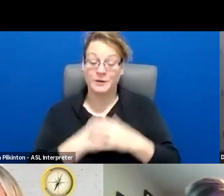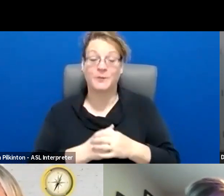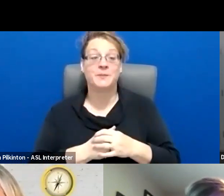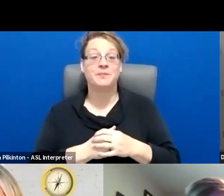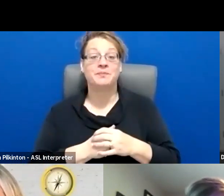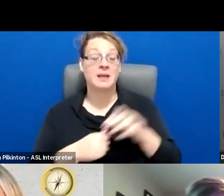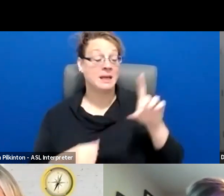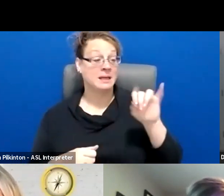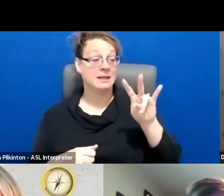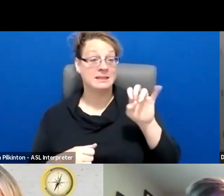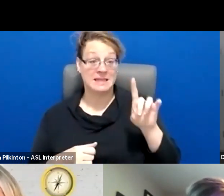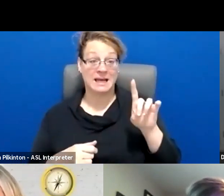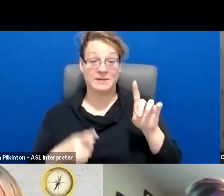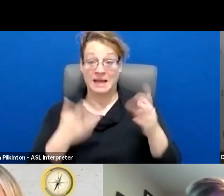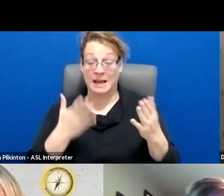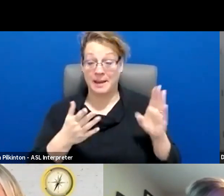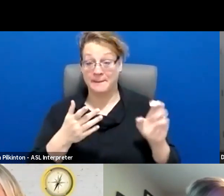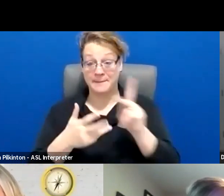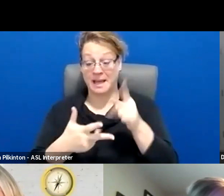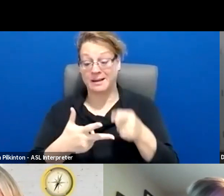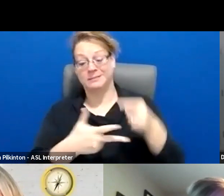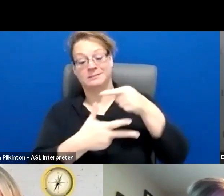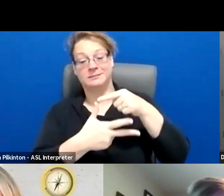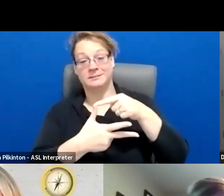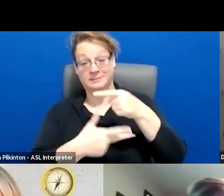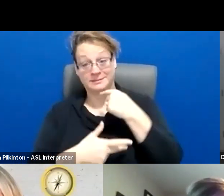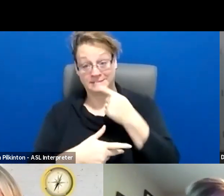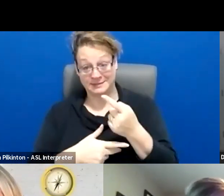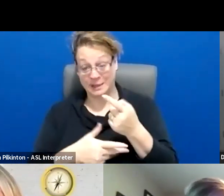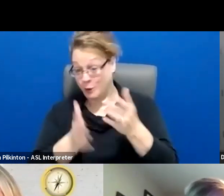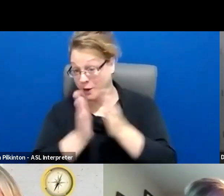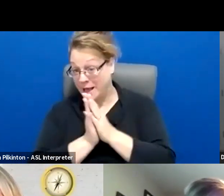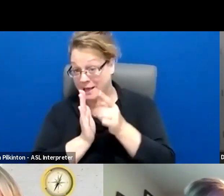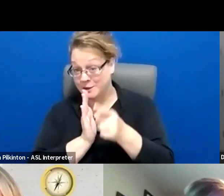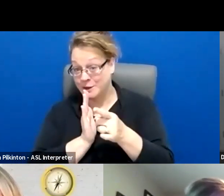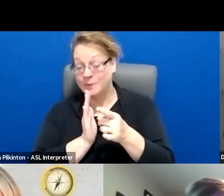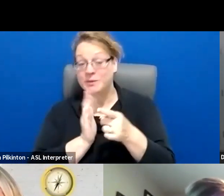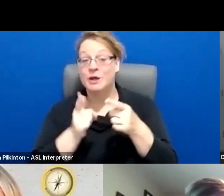There is an intersection between disability and a lot of other groups we need to ensure in the workplace. I appreciate mentioning that.